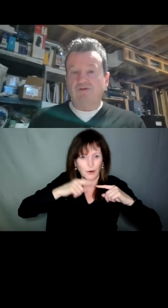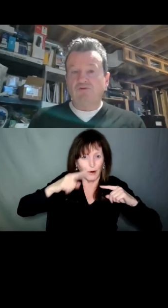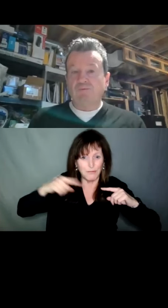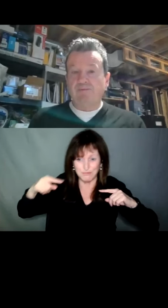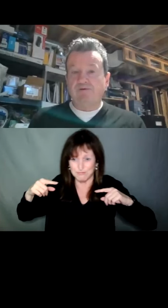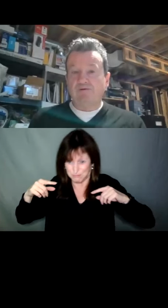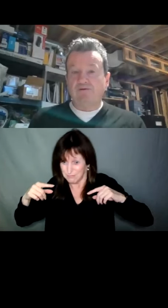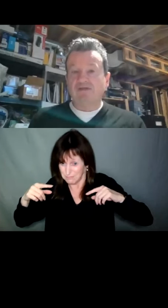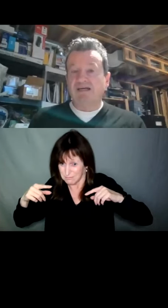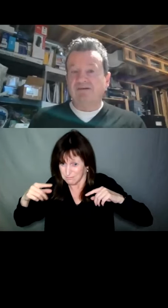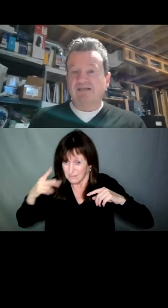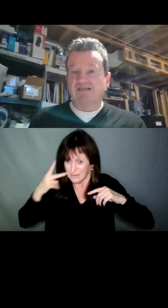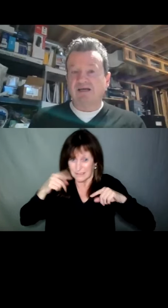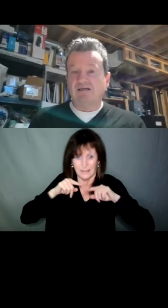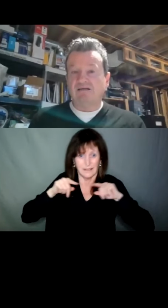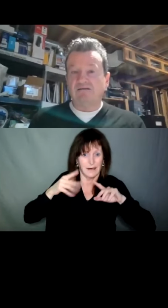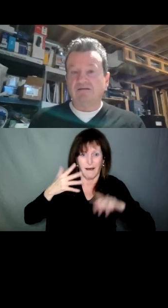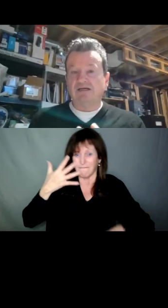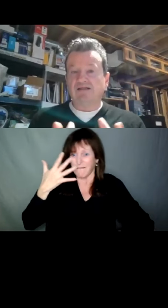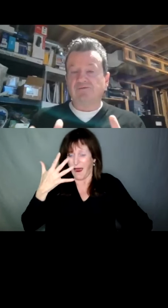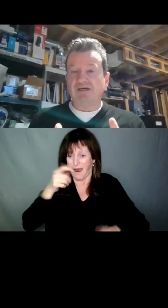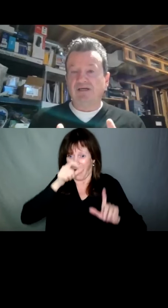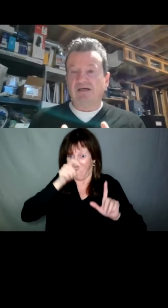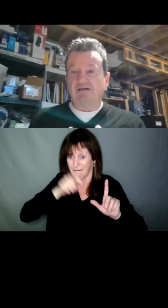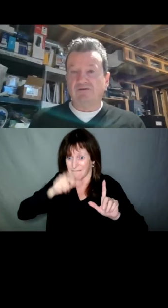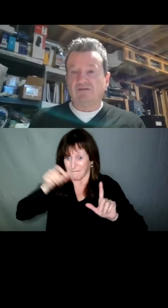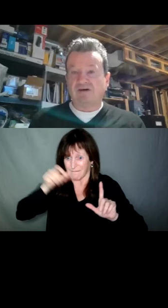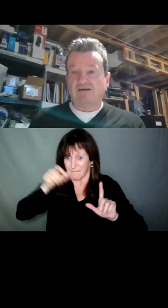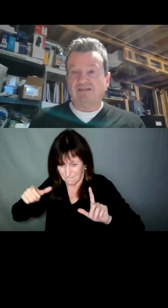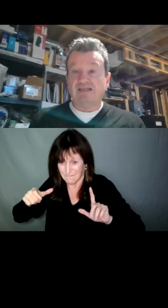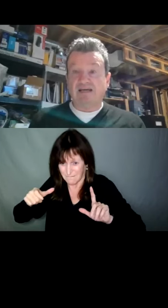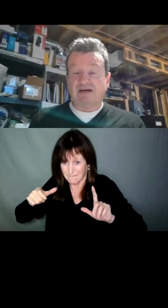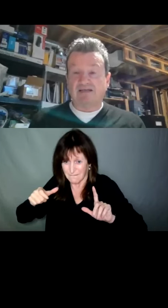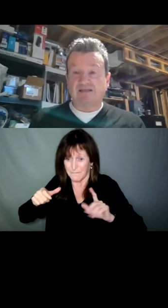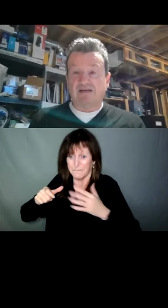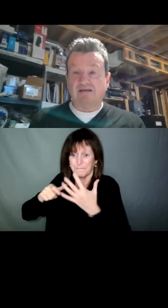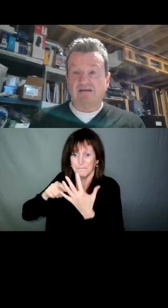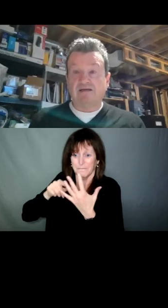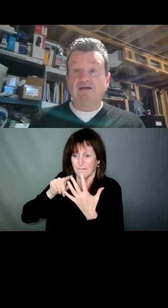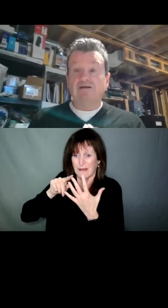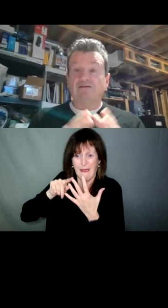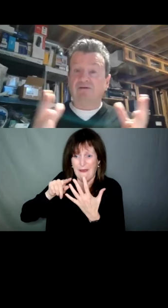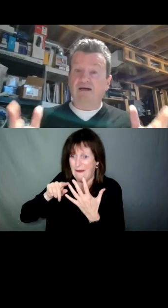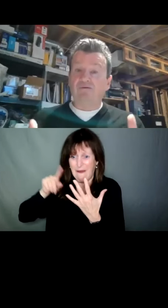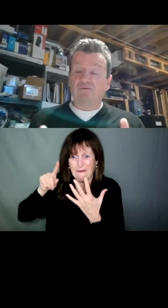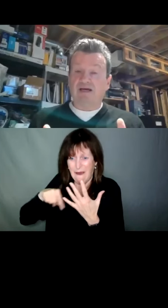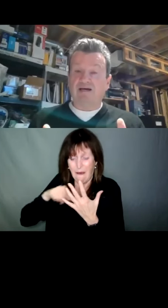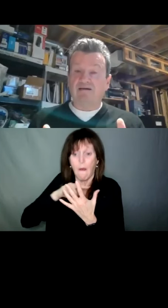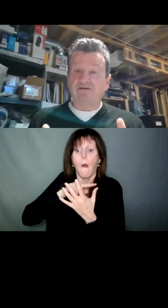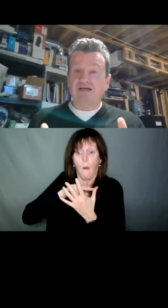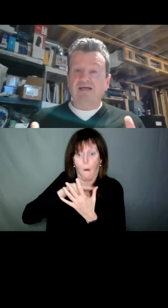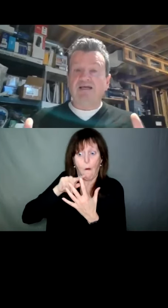an intergenerational group of people . It's diversity culture and what you see is five people .